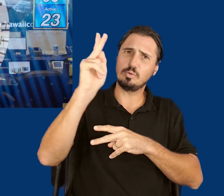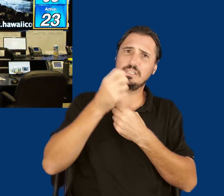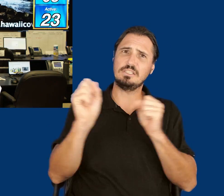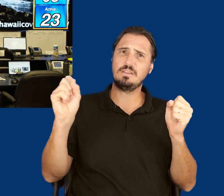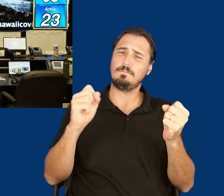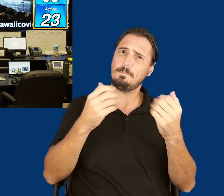Thank you, Doctor Berreman